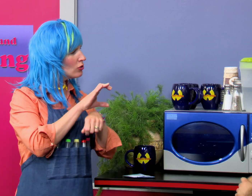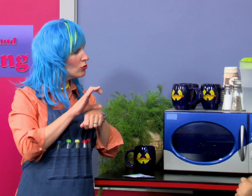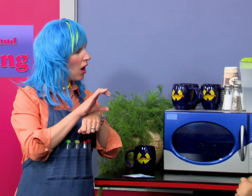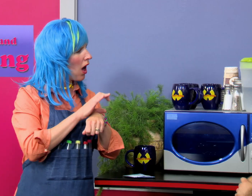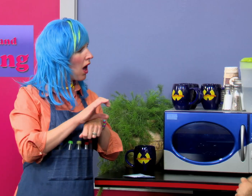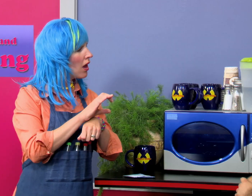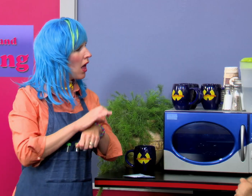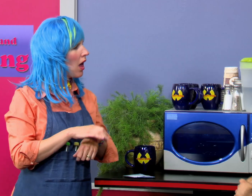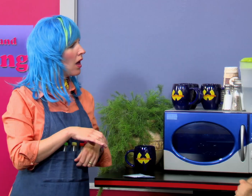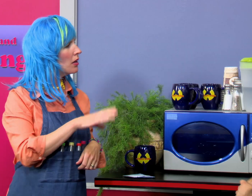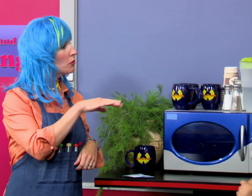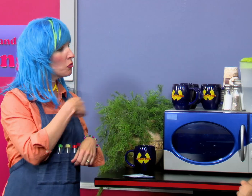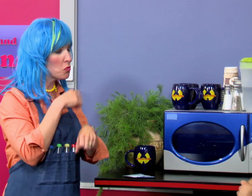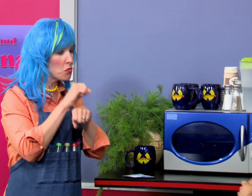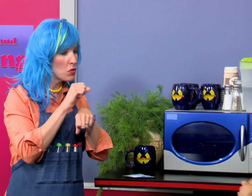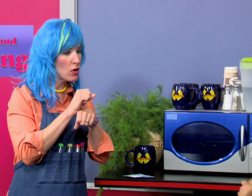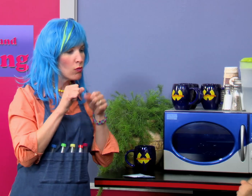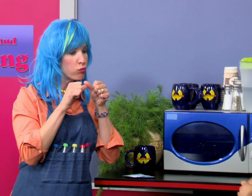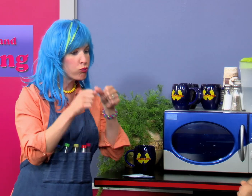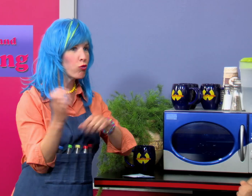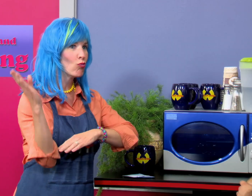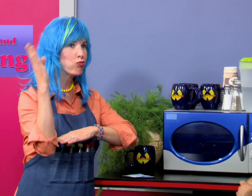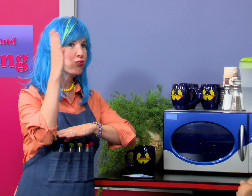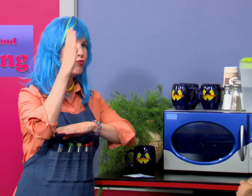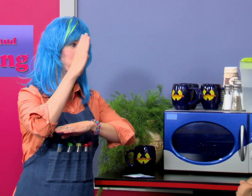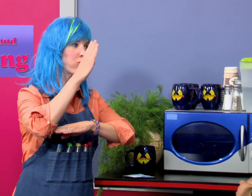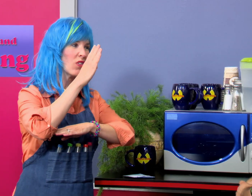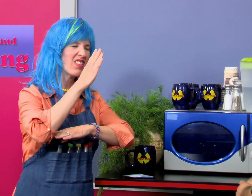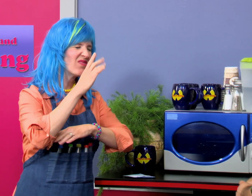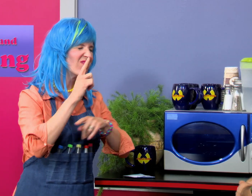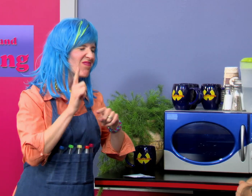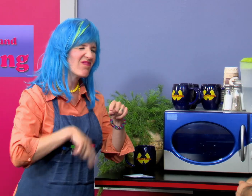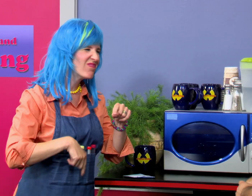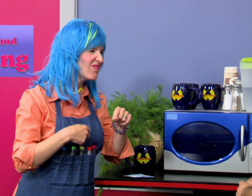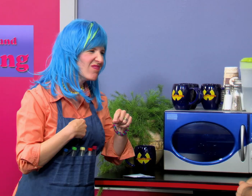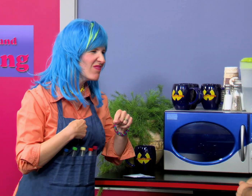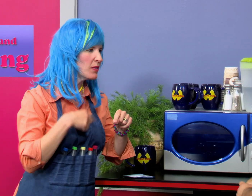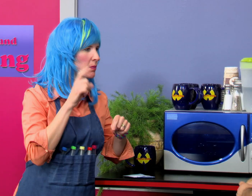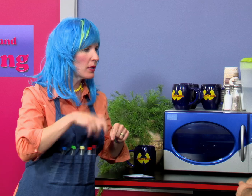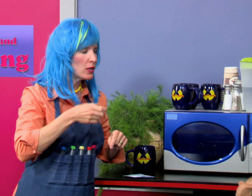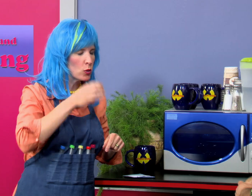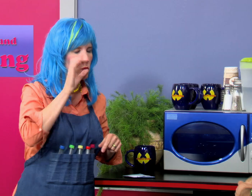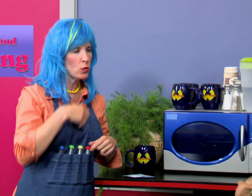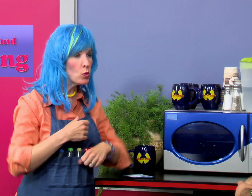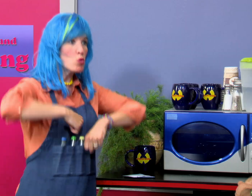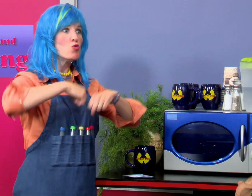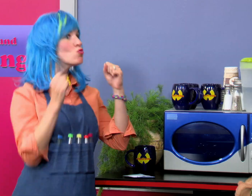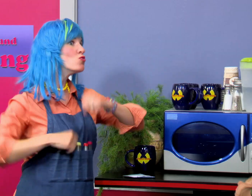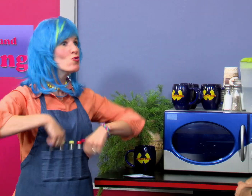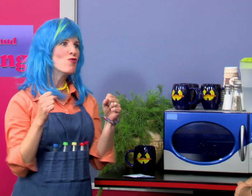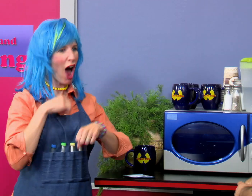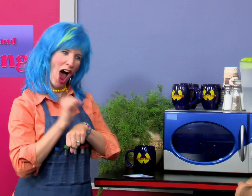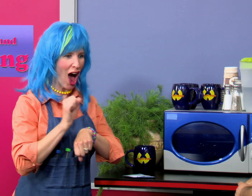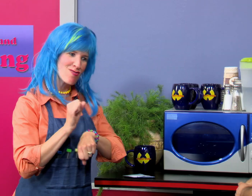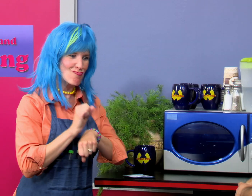COCOA MIX. I CAN'T MAKE IT THROUGH THE AFTERNOON WITHOUT MY CHOCOLATE PICK-ME-UP.